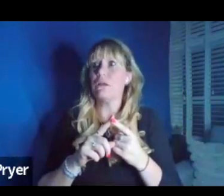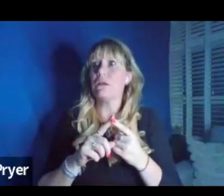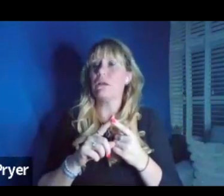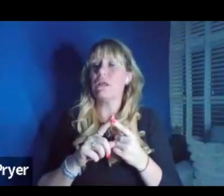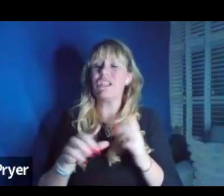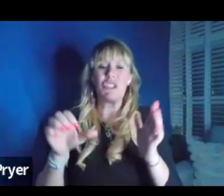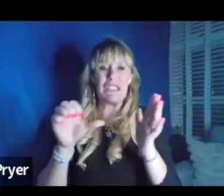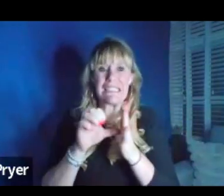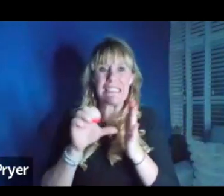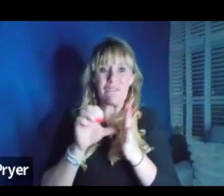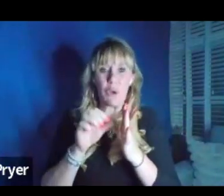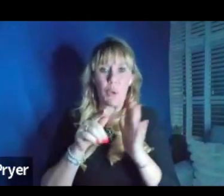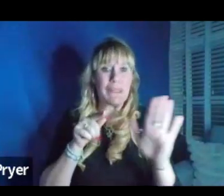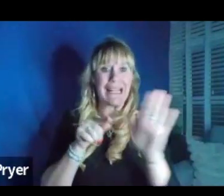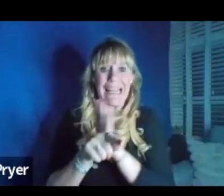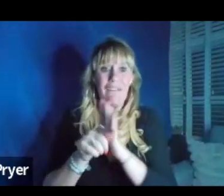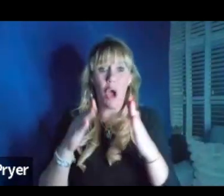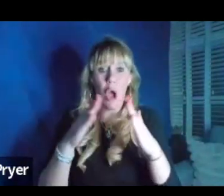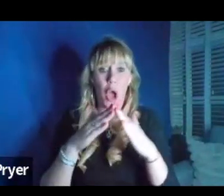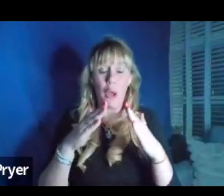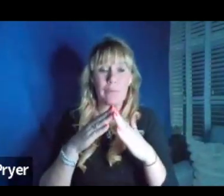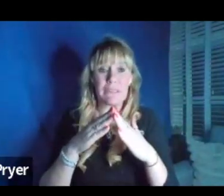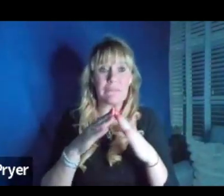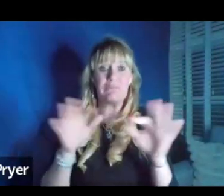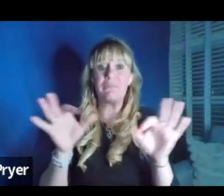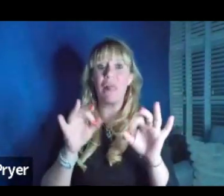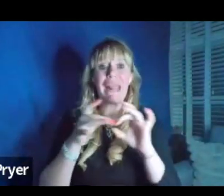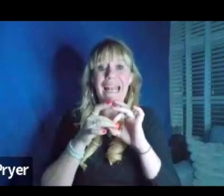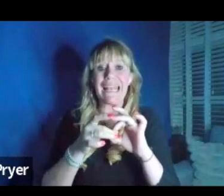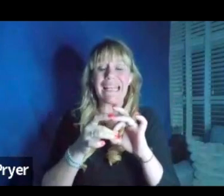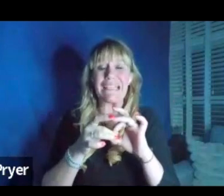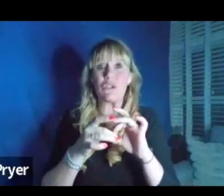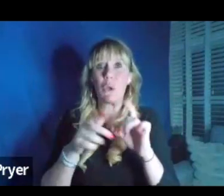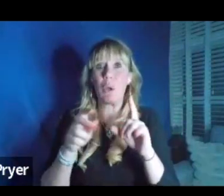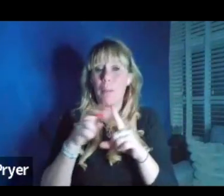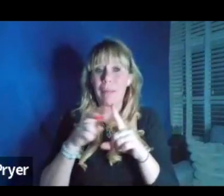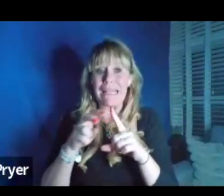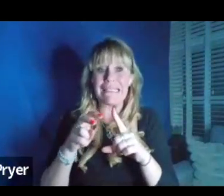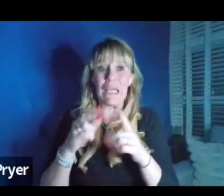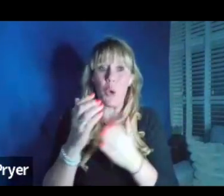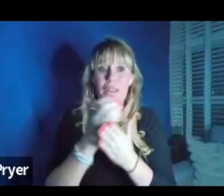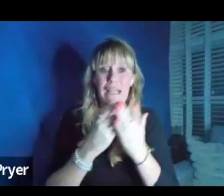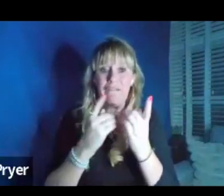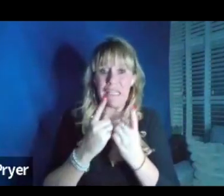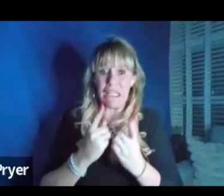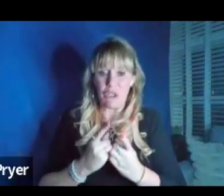Nothing to do with mobility problems, or safety issues, it's just that we can't be arsed,